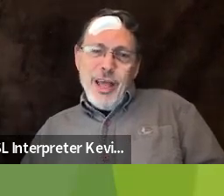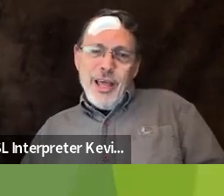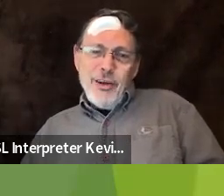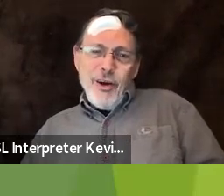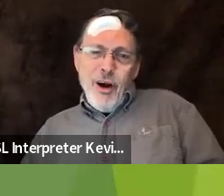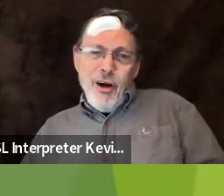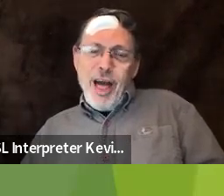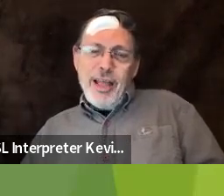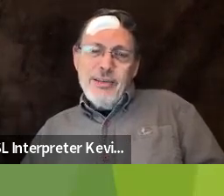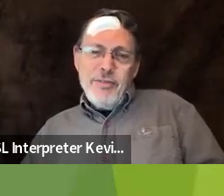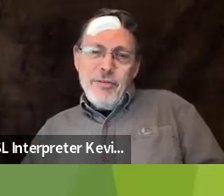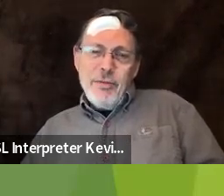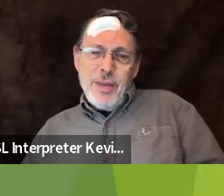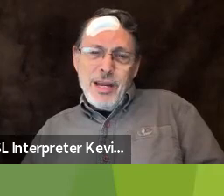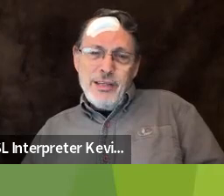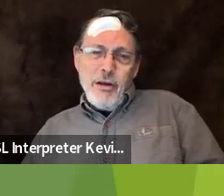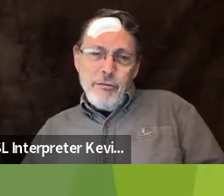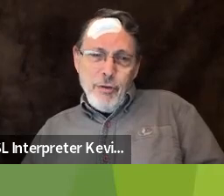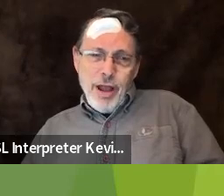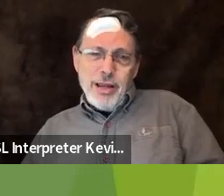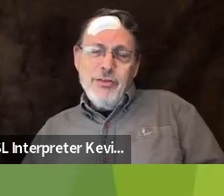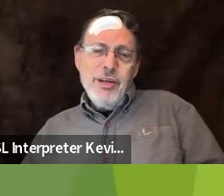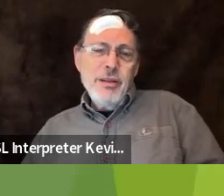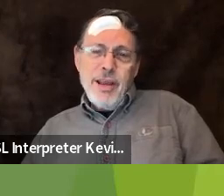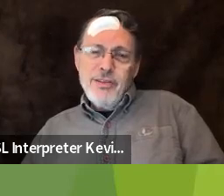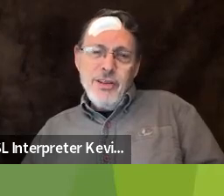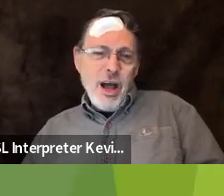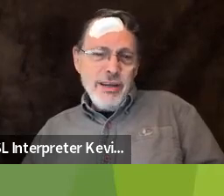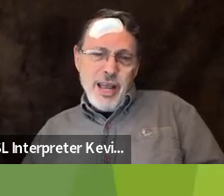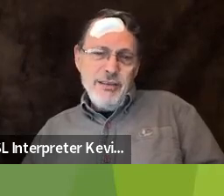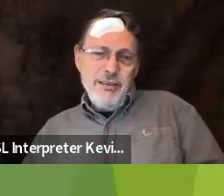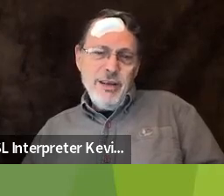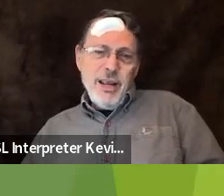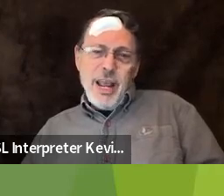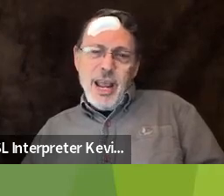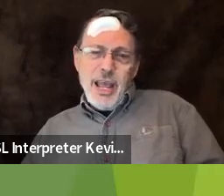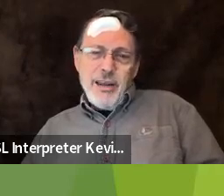There's all kinds of meanings of "run," and I just depends on the context.